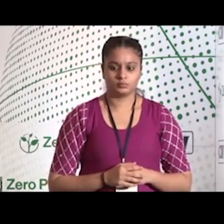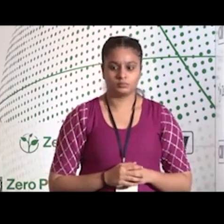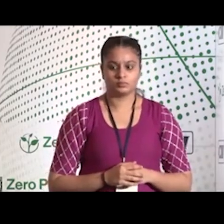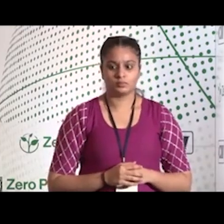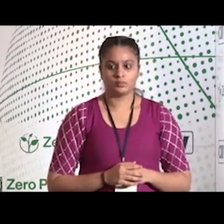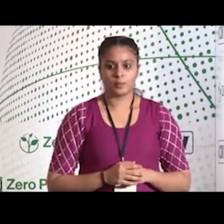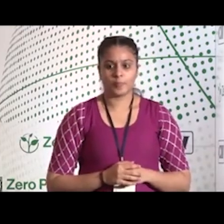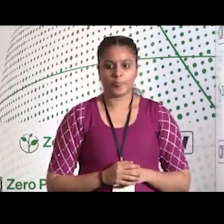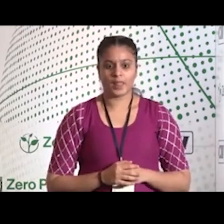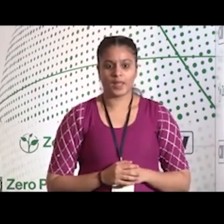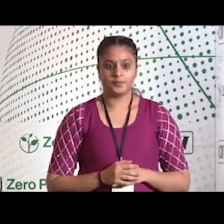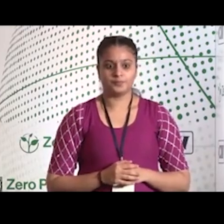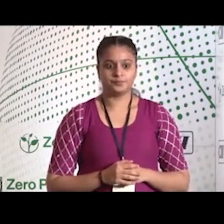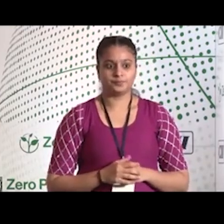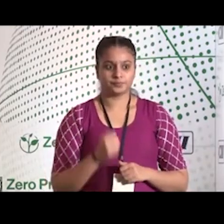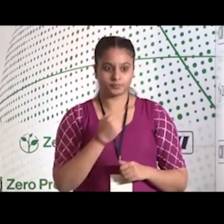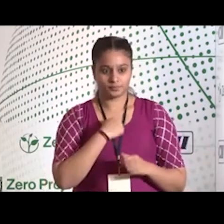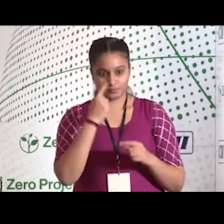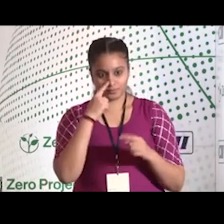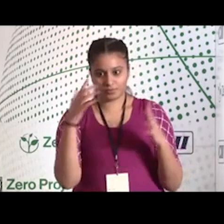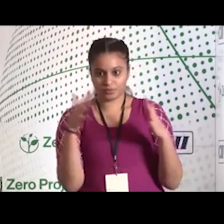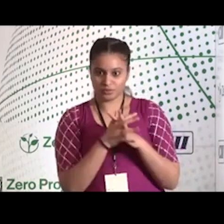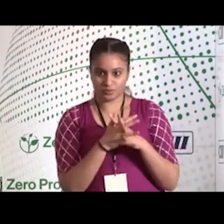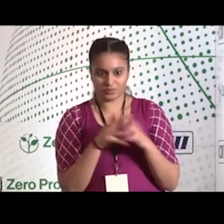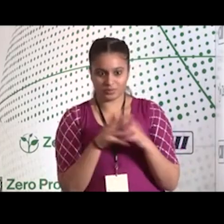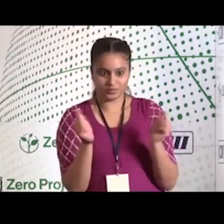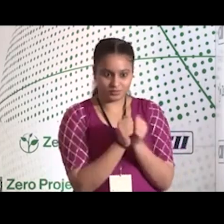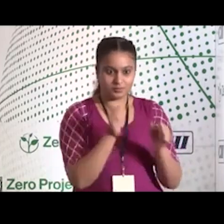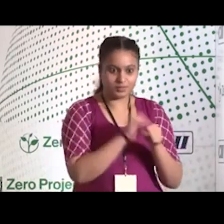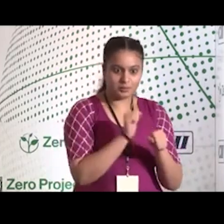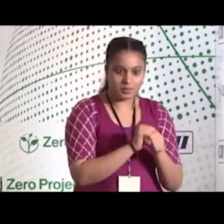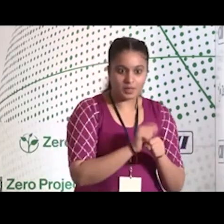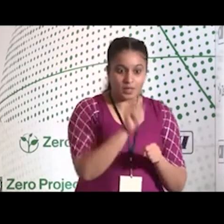Mahlangu is not the common ground in monthly salary it's hard to say